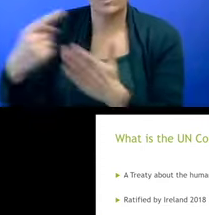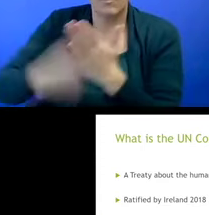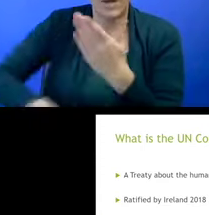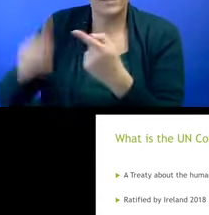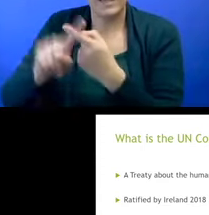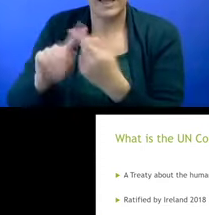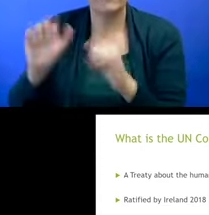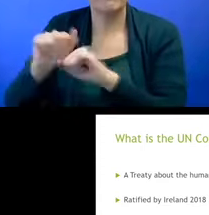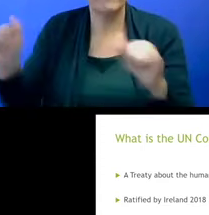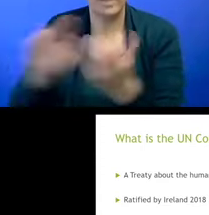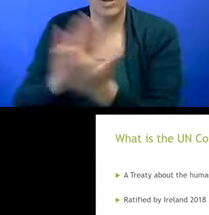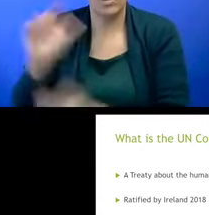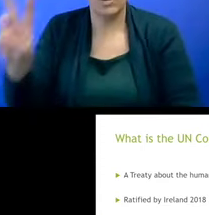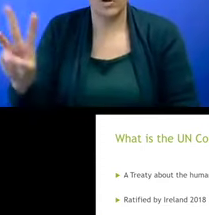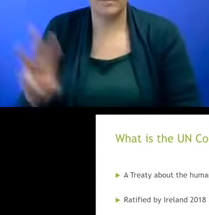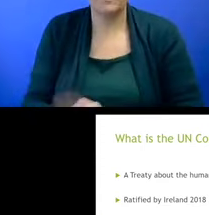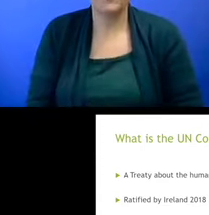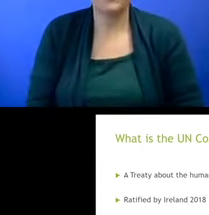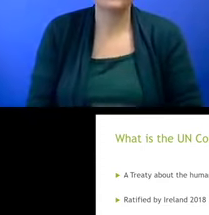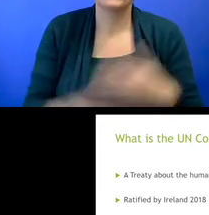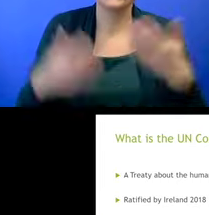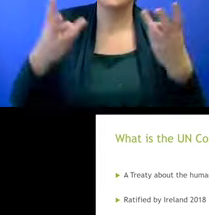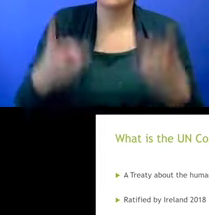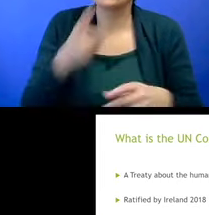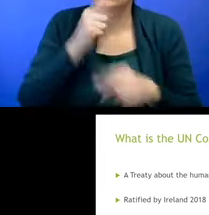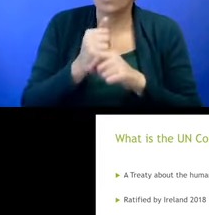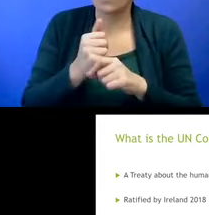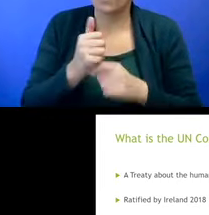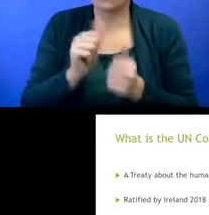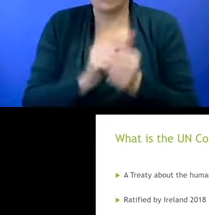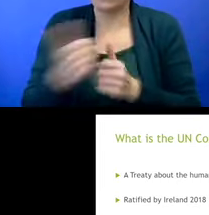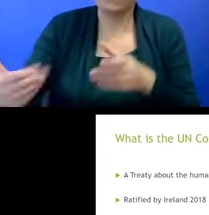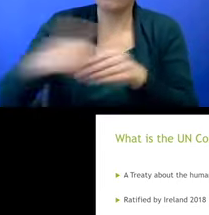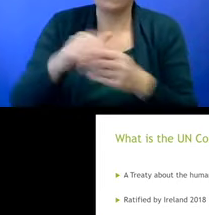Let me say something about the active engagement and participation of people within the Convention: